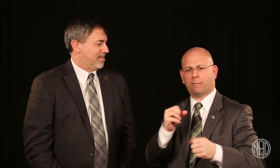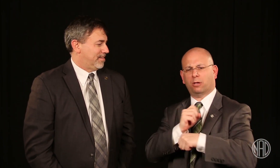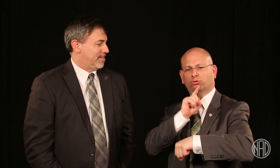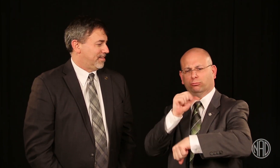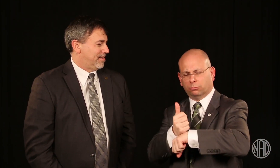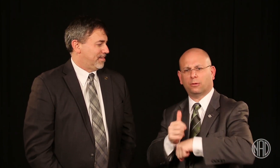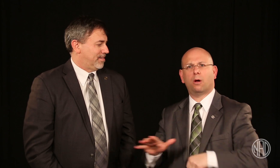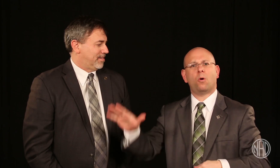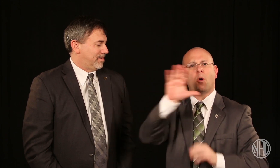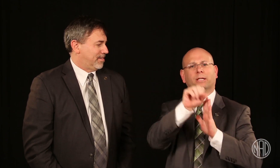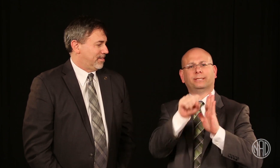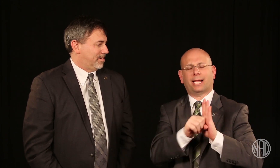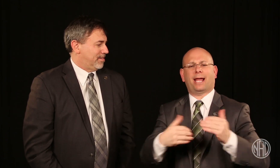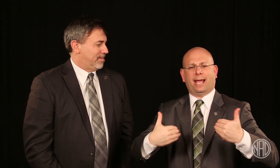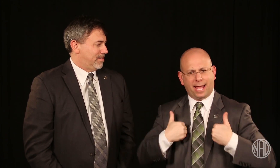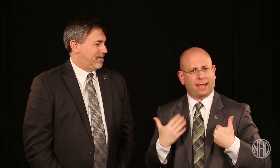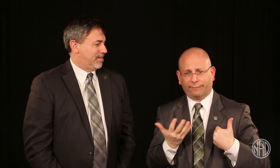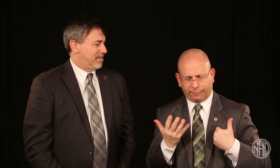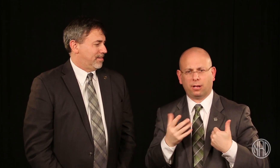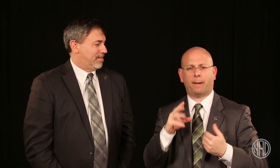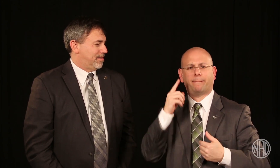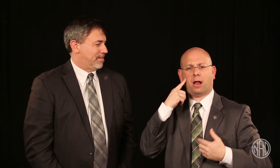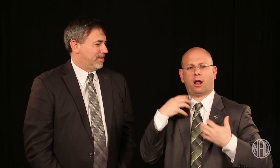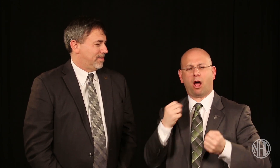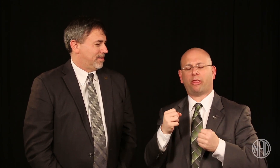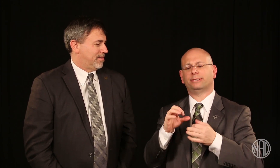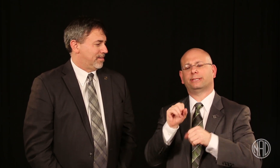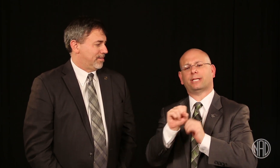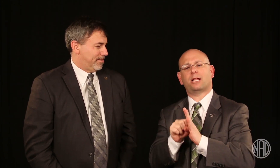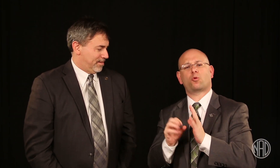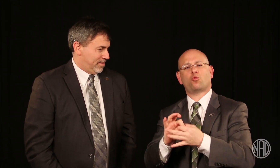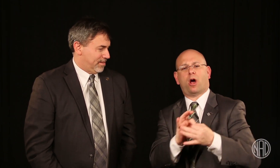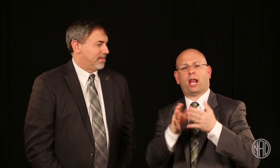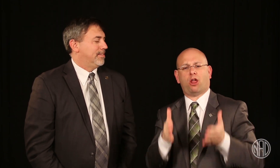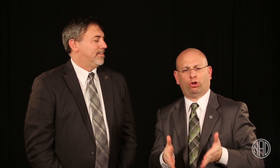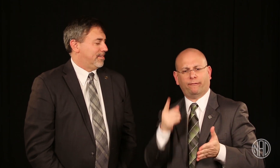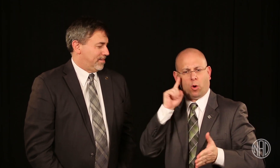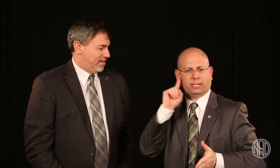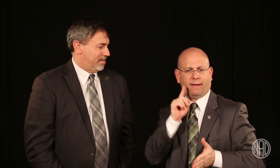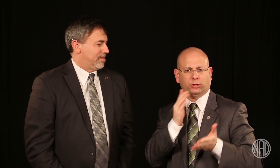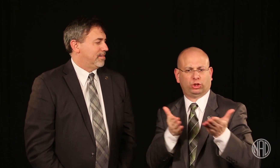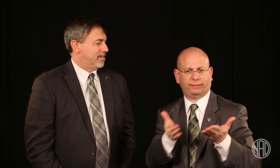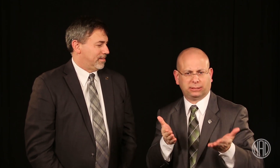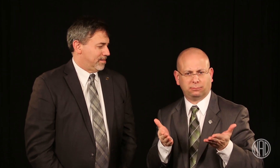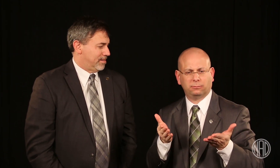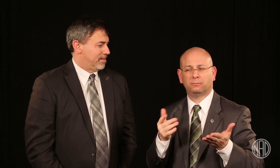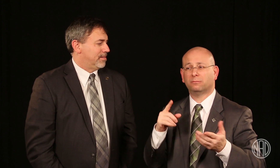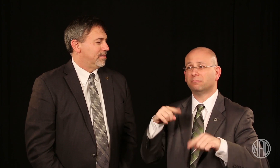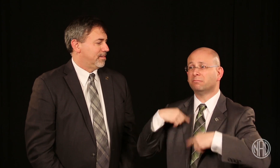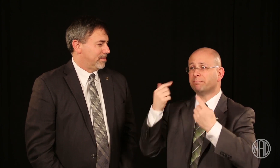delegates wanted to ensure all 50 states have a state Mental Health Coordinator for deaf services.